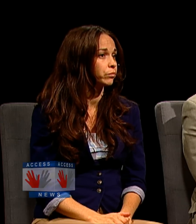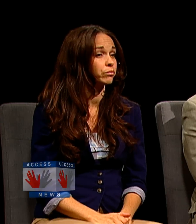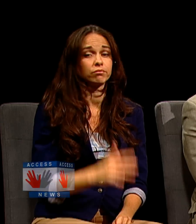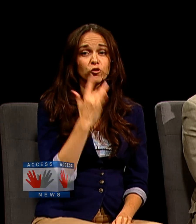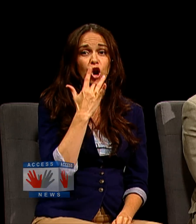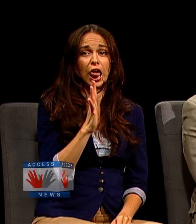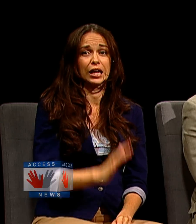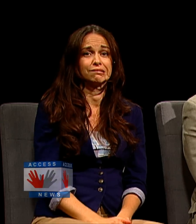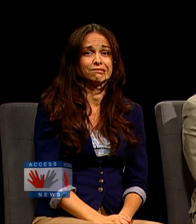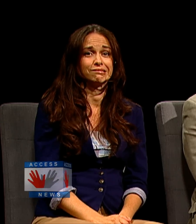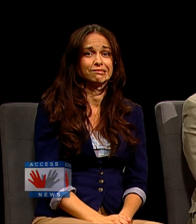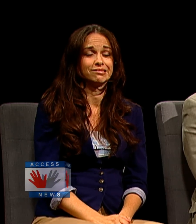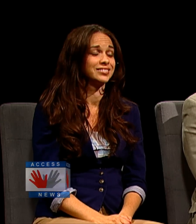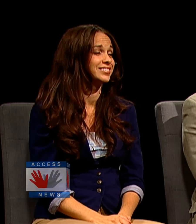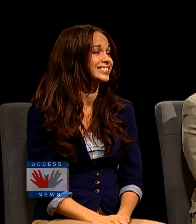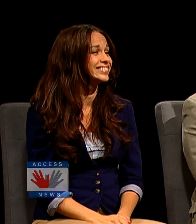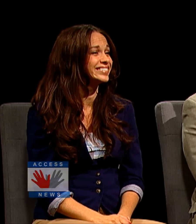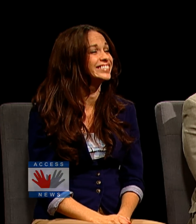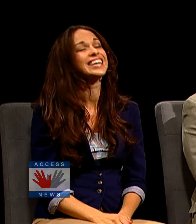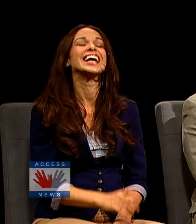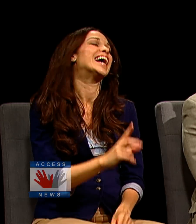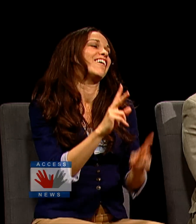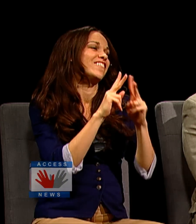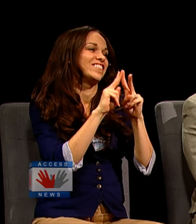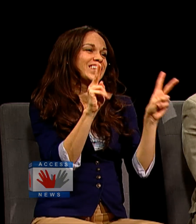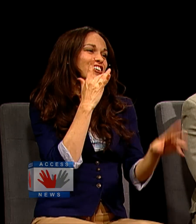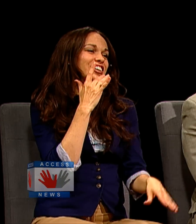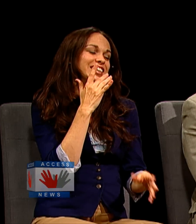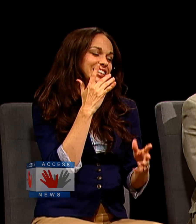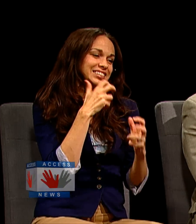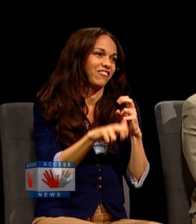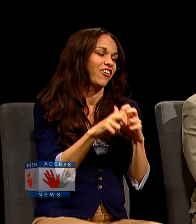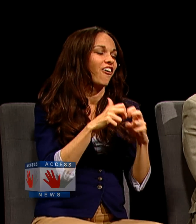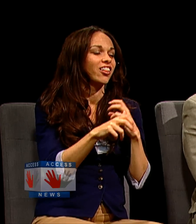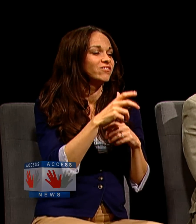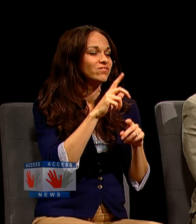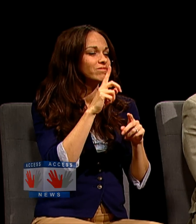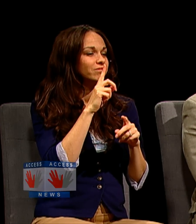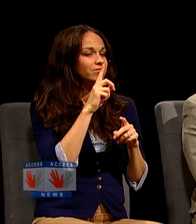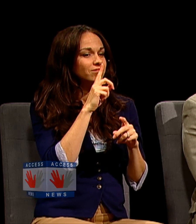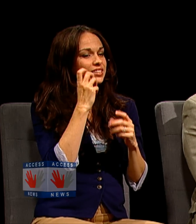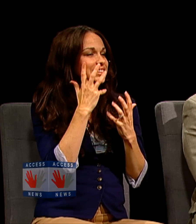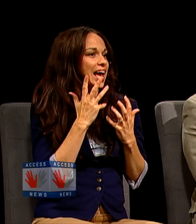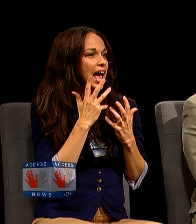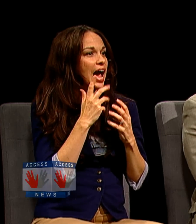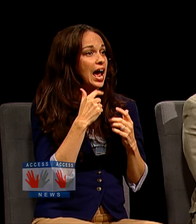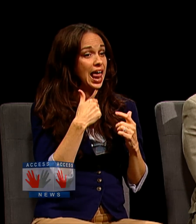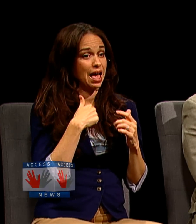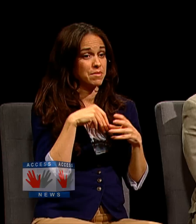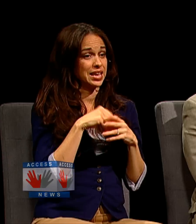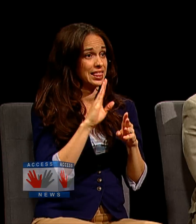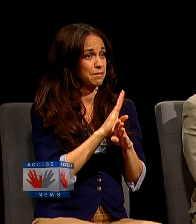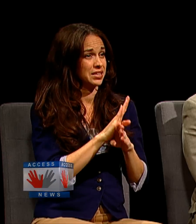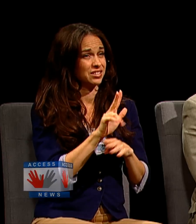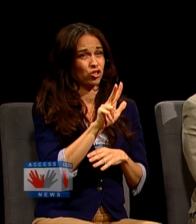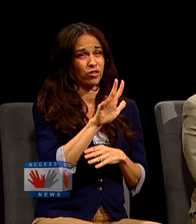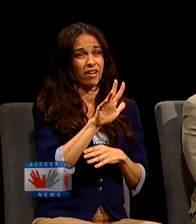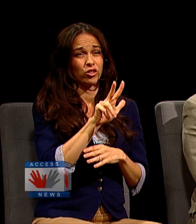Good luck! It's difficult because it's said; I've been in this business for 35 or 36 years.